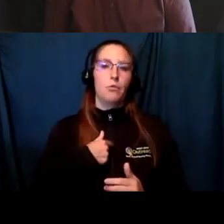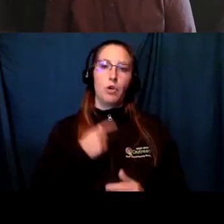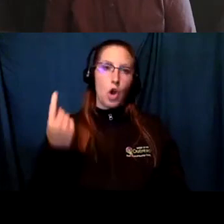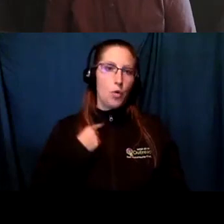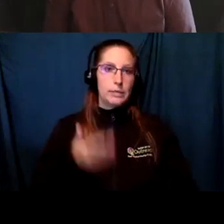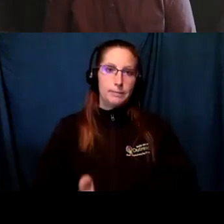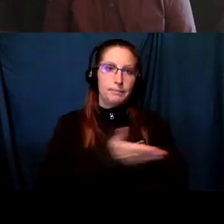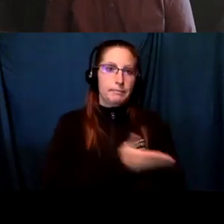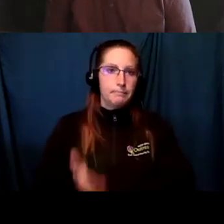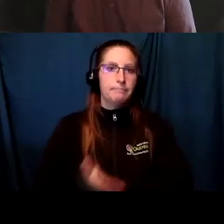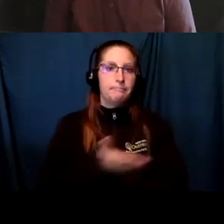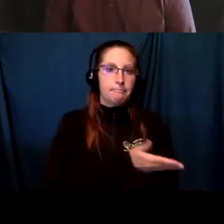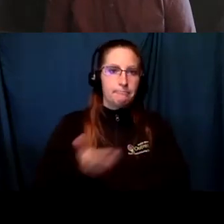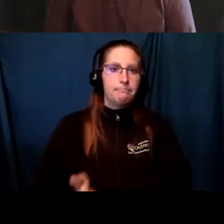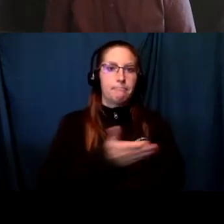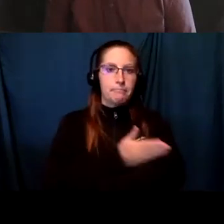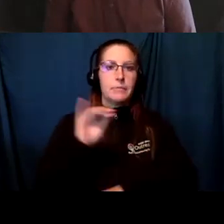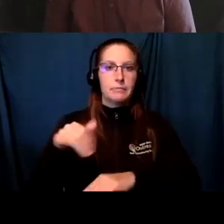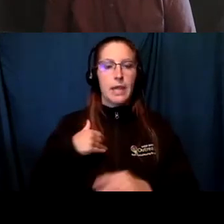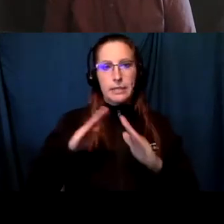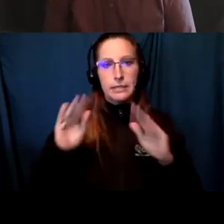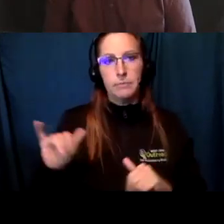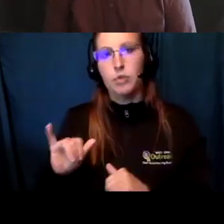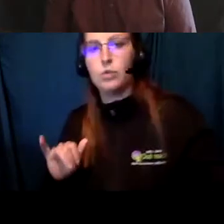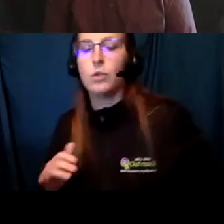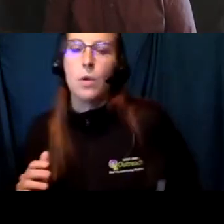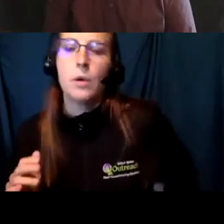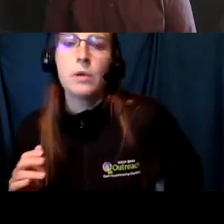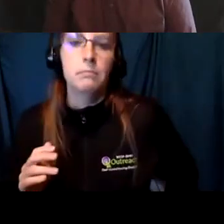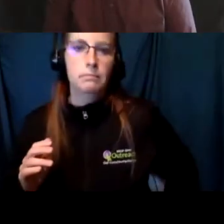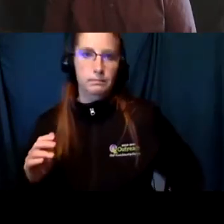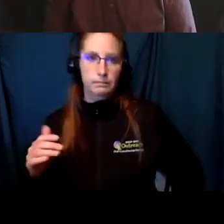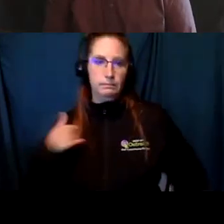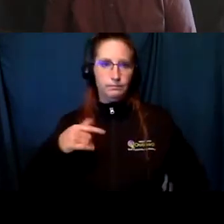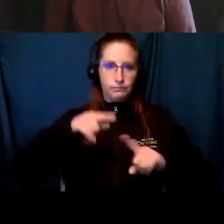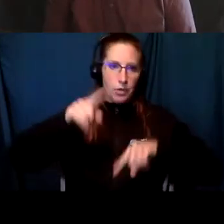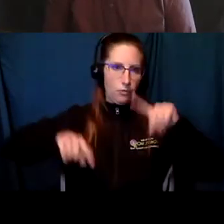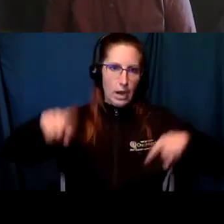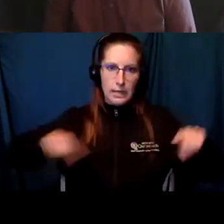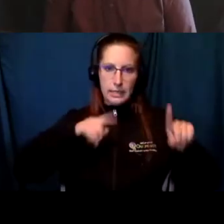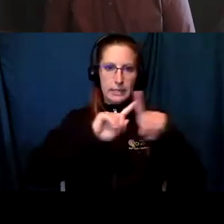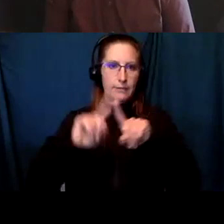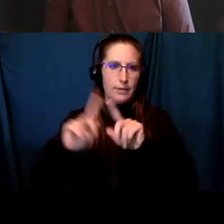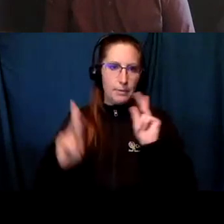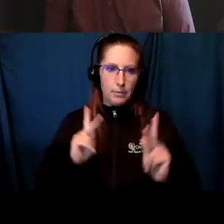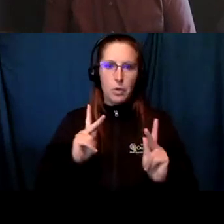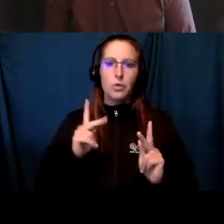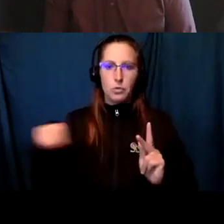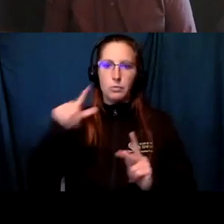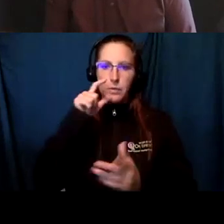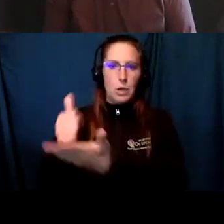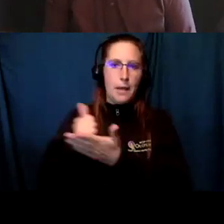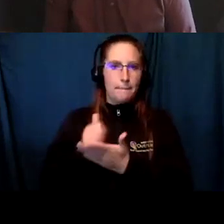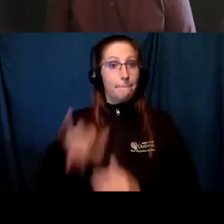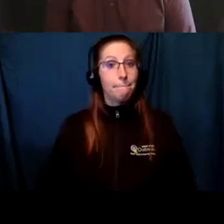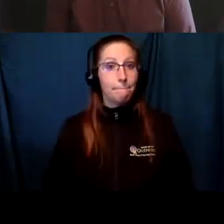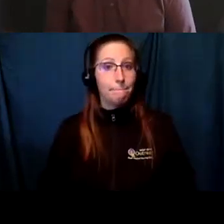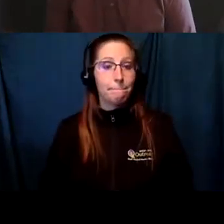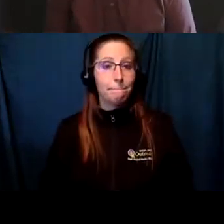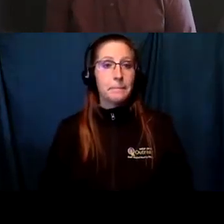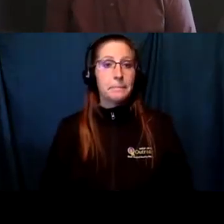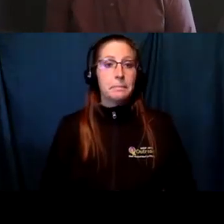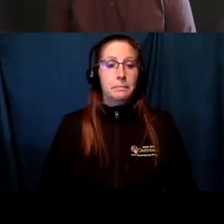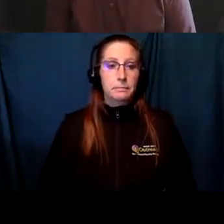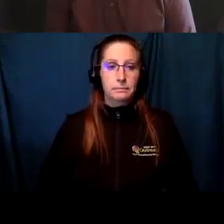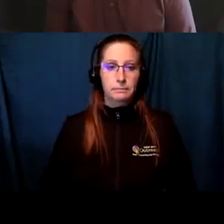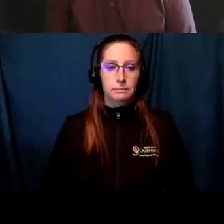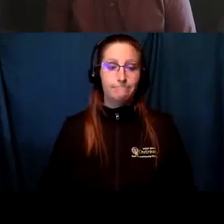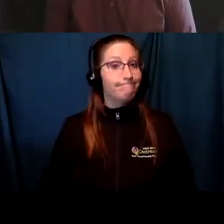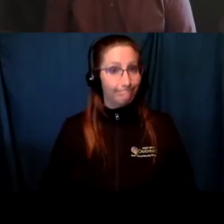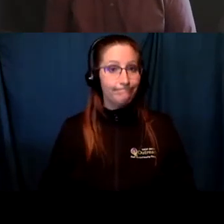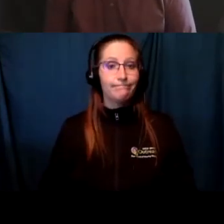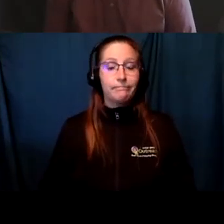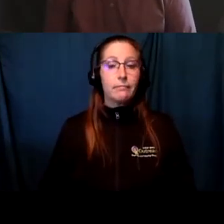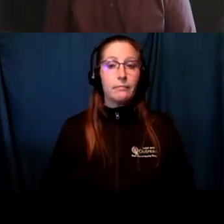that system as well and so have a variety of folks who are helping to support that. Okay so now I'm